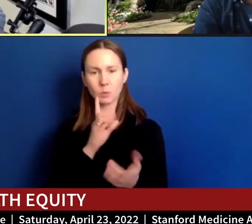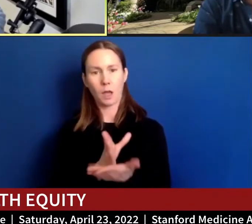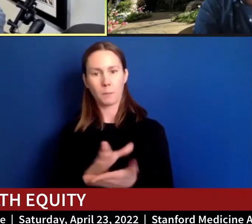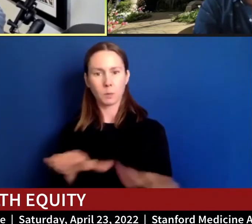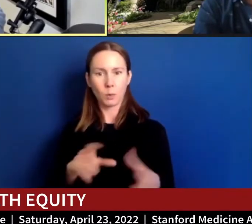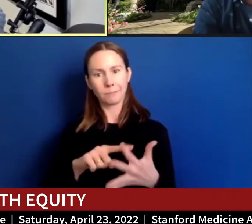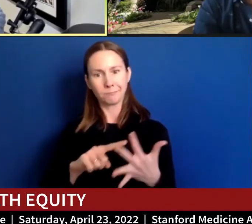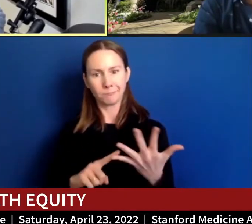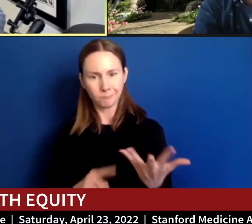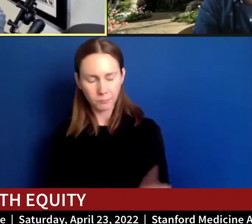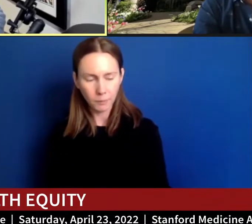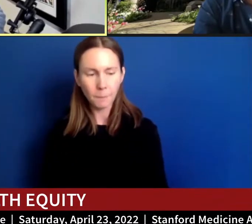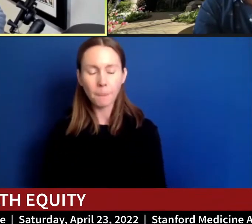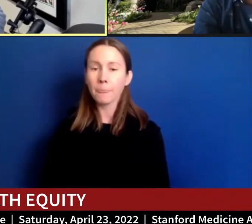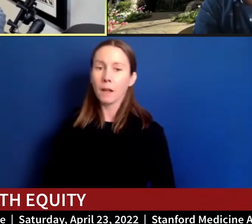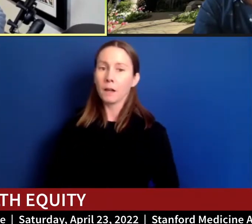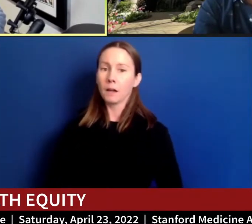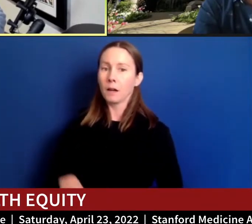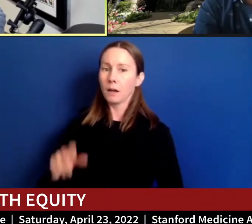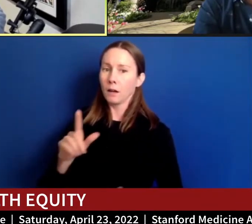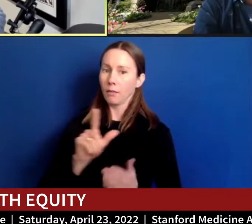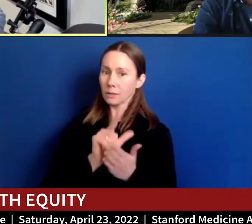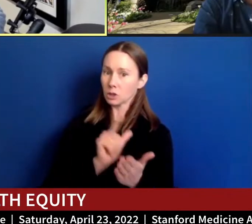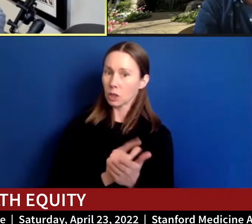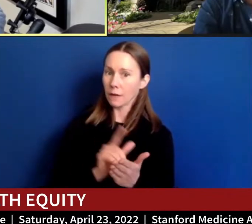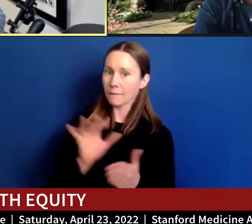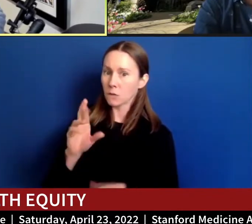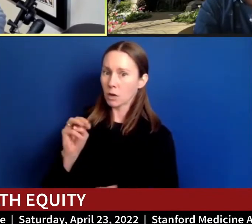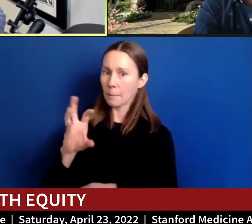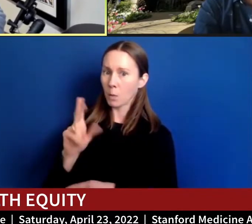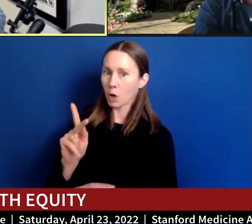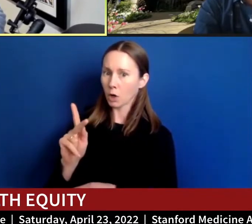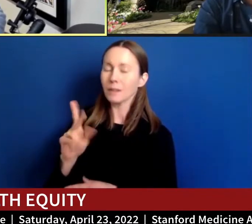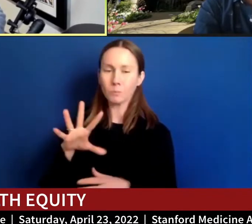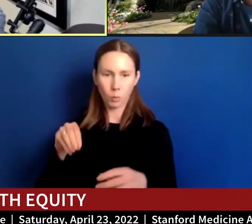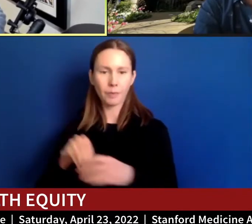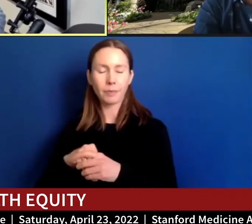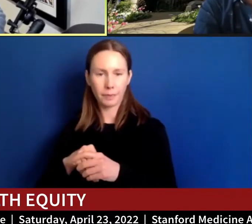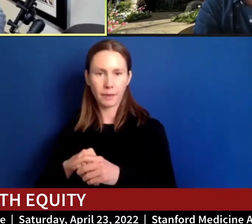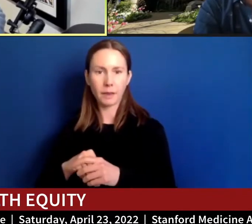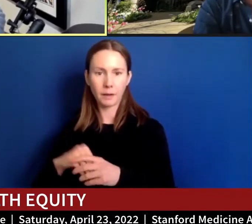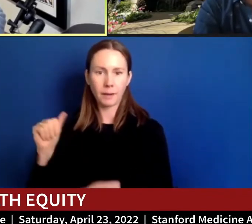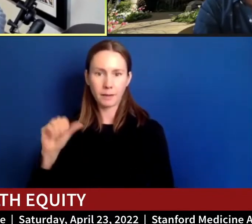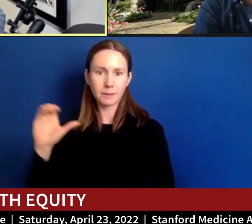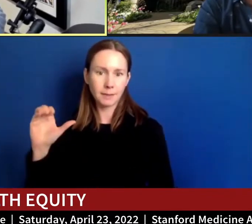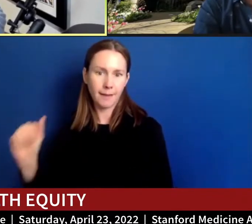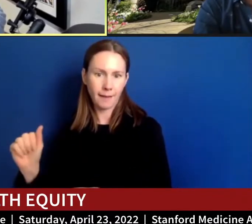for the curricula is in the Affordable Care Act, on Section 5307. And that allows the Secretary